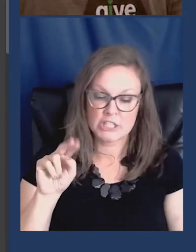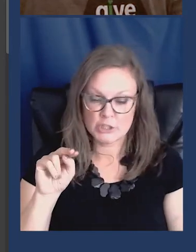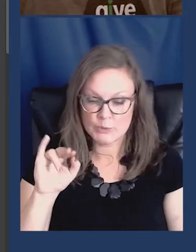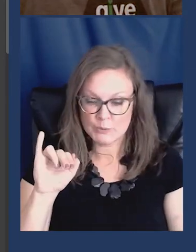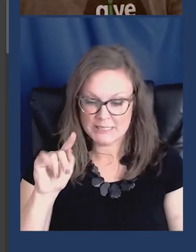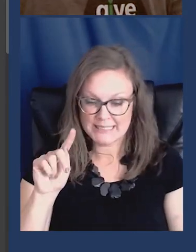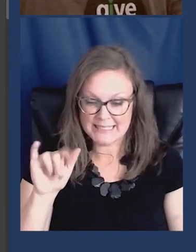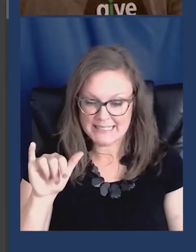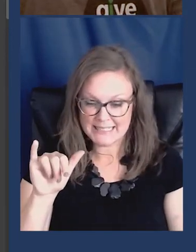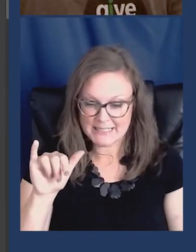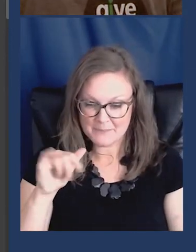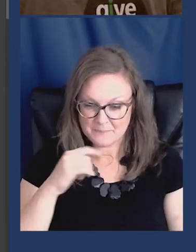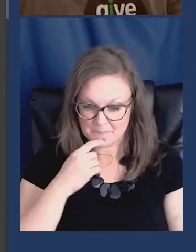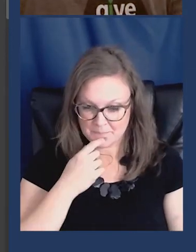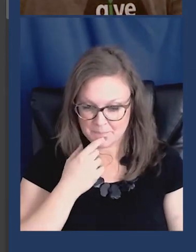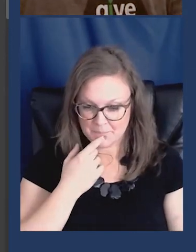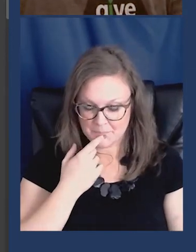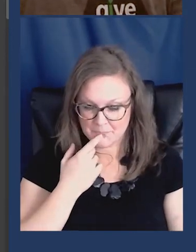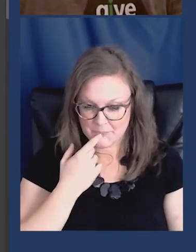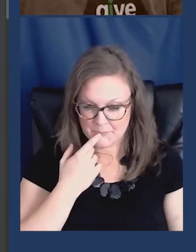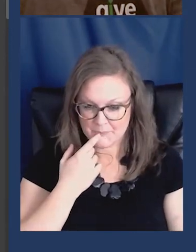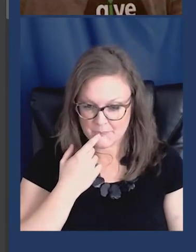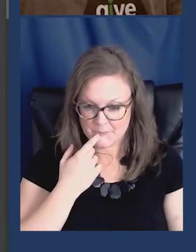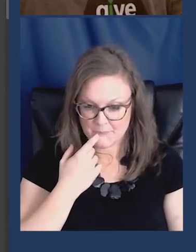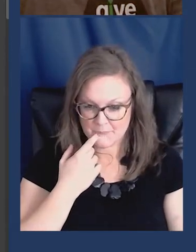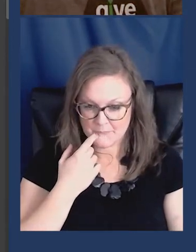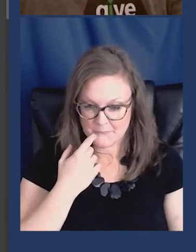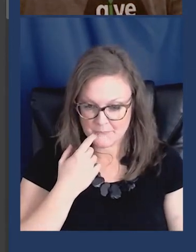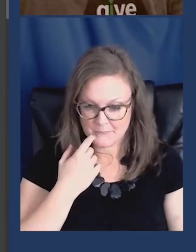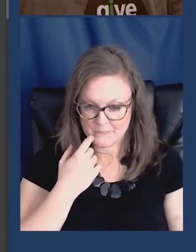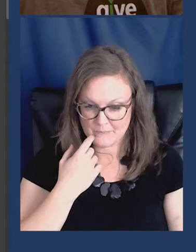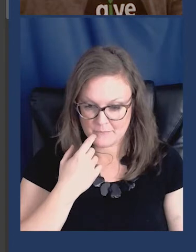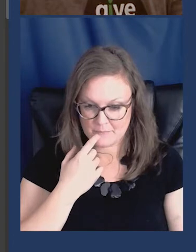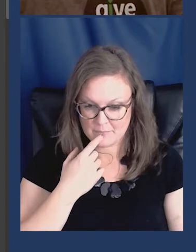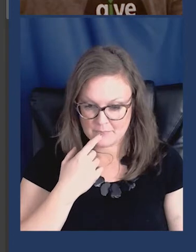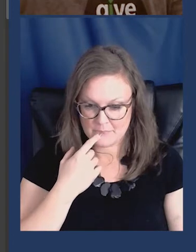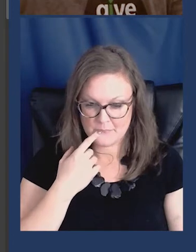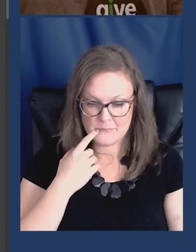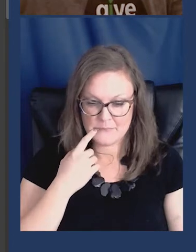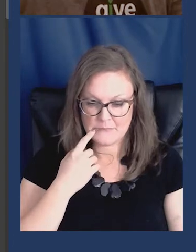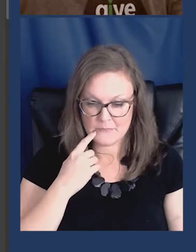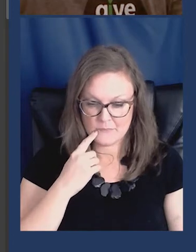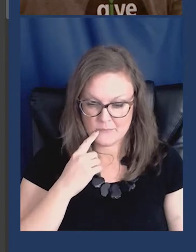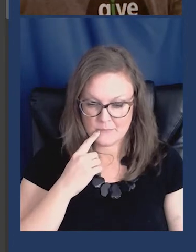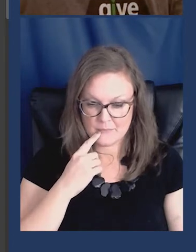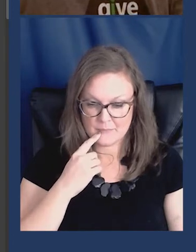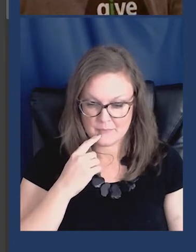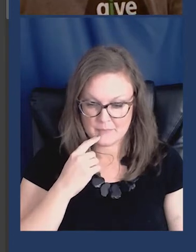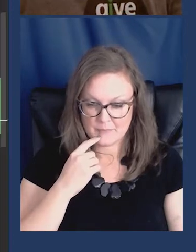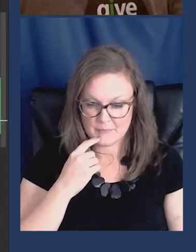Recompile and get the additions, there we go. Now, one of the things